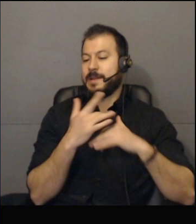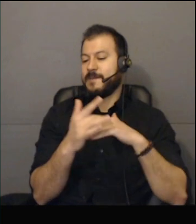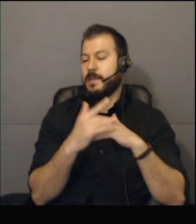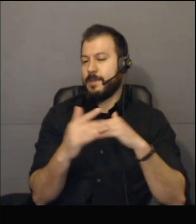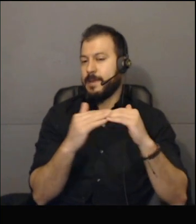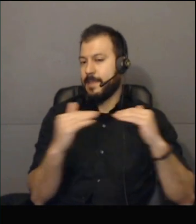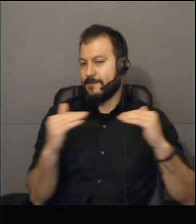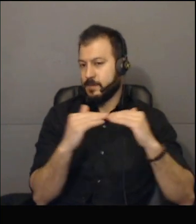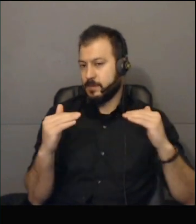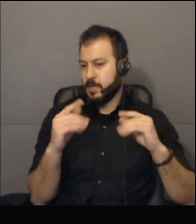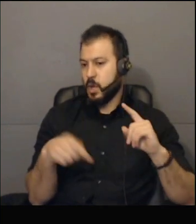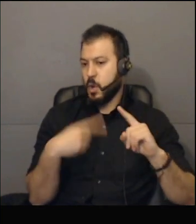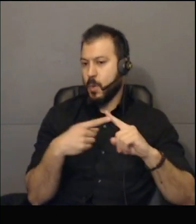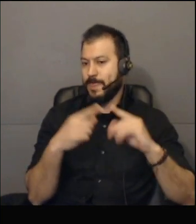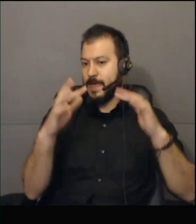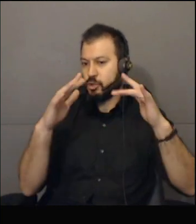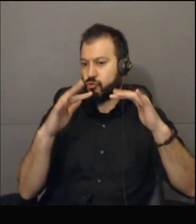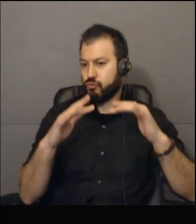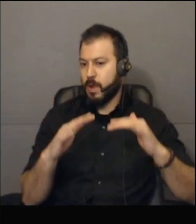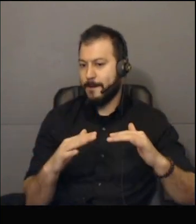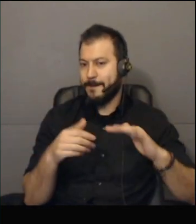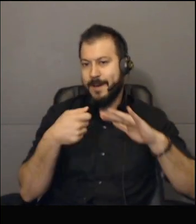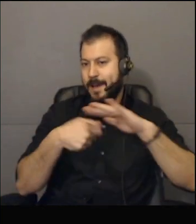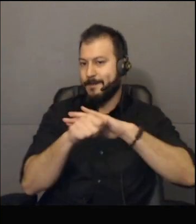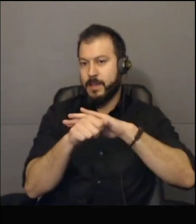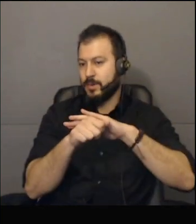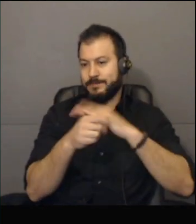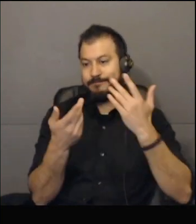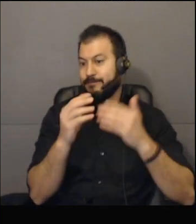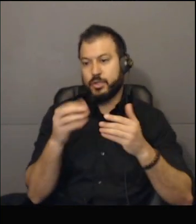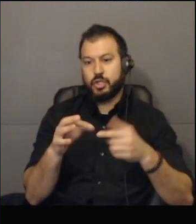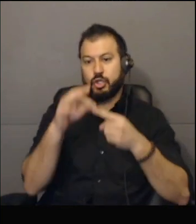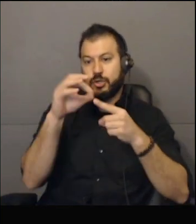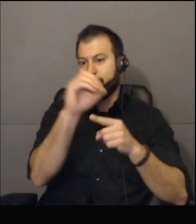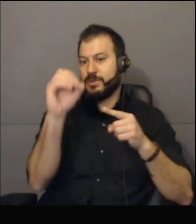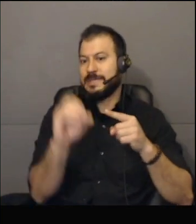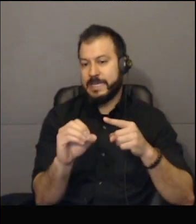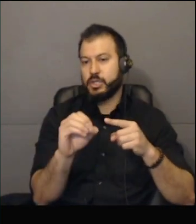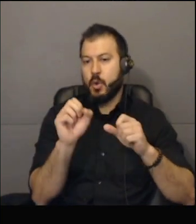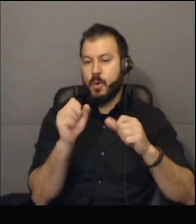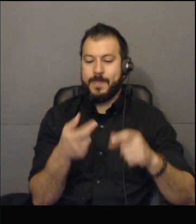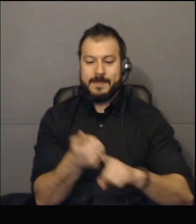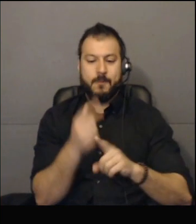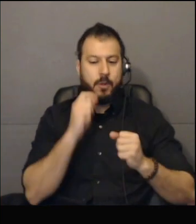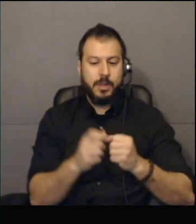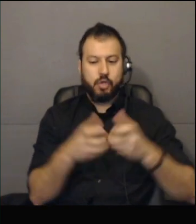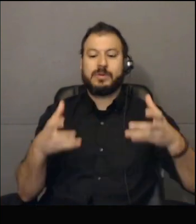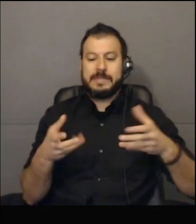availability levels and when they drop under below a certain percent we can increase it.